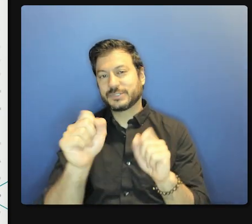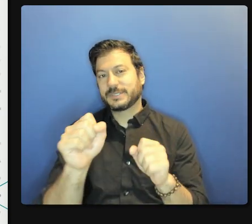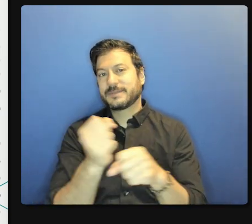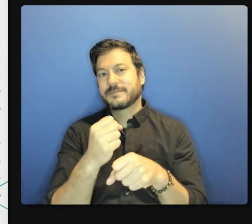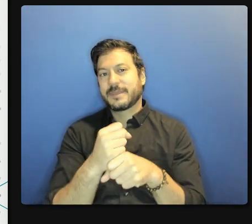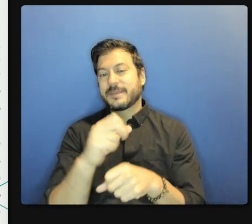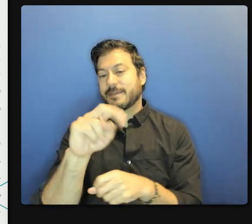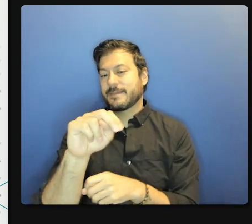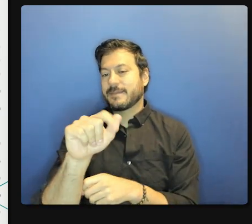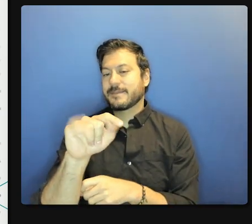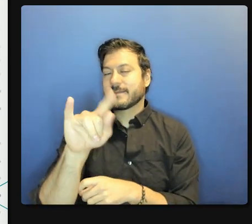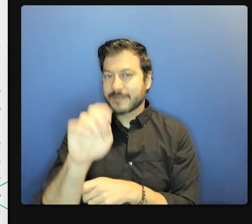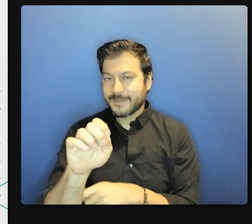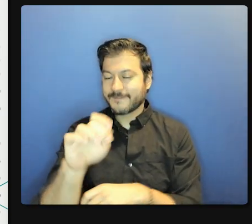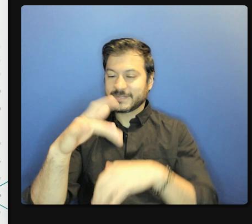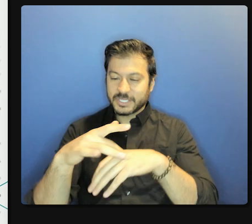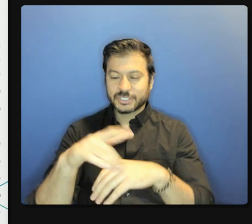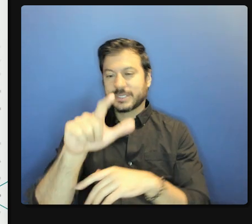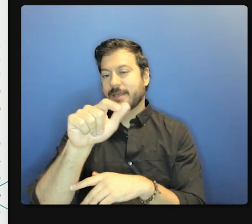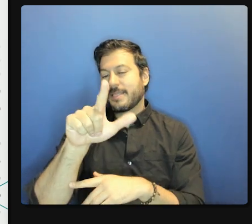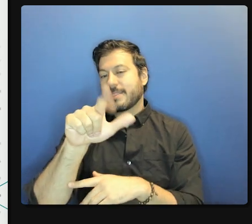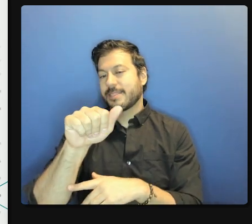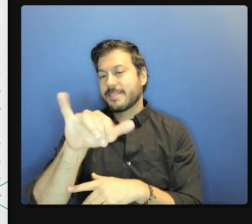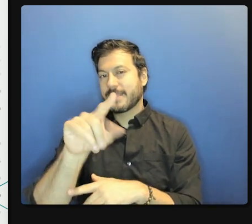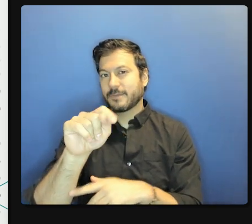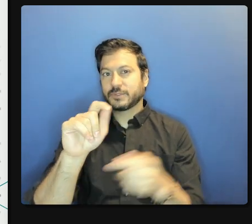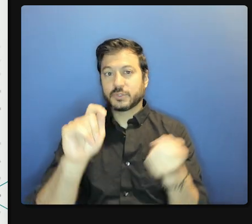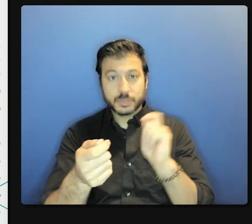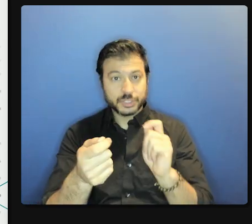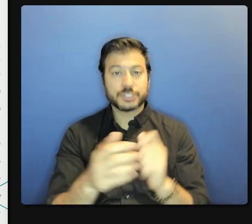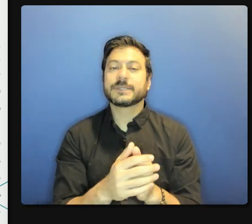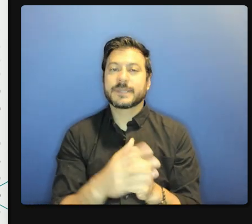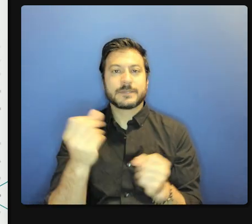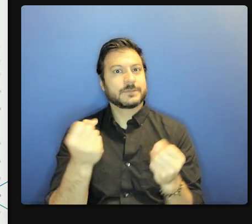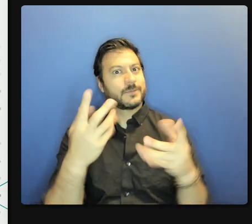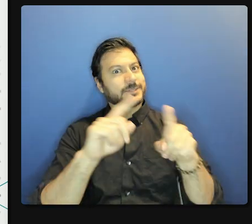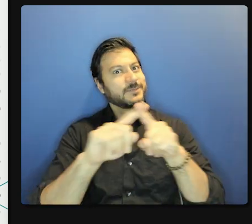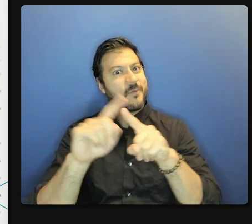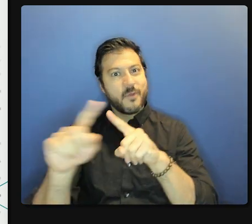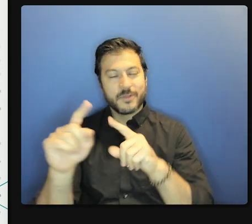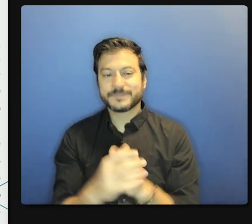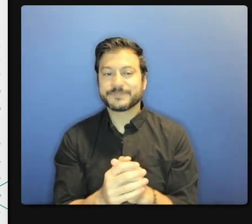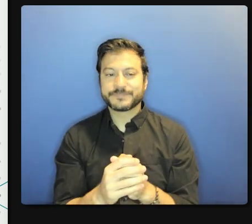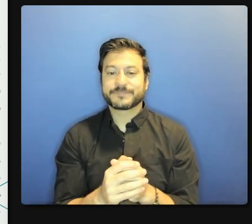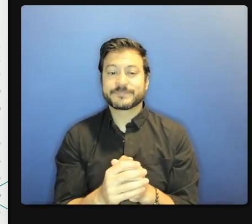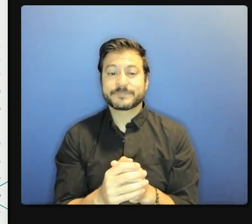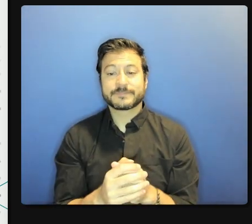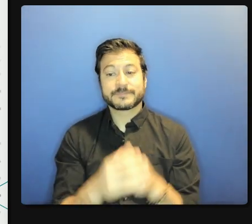you can achieve things like native touch, layout switching, Dynamic Touch Control State, and so much more.